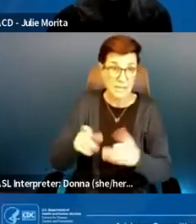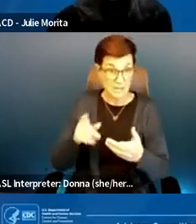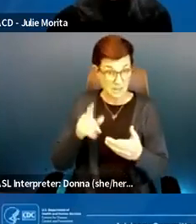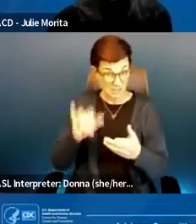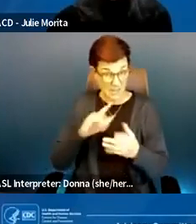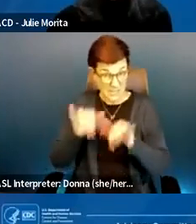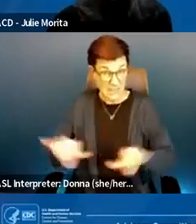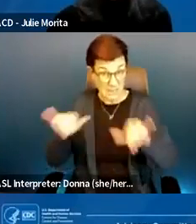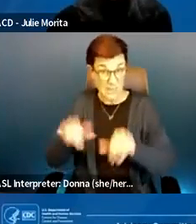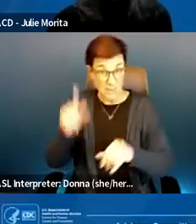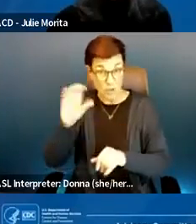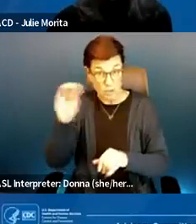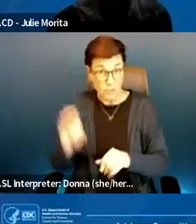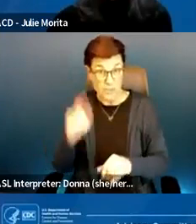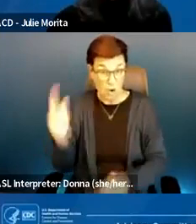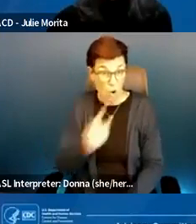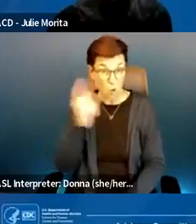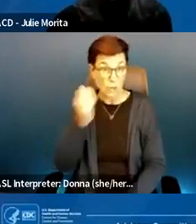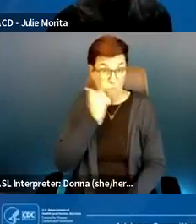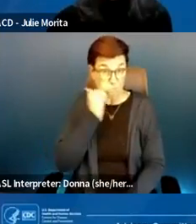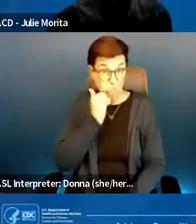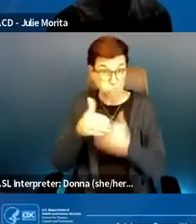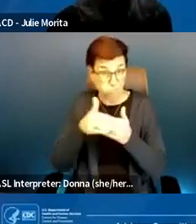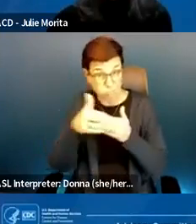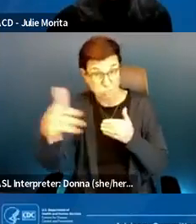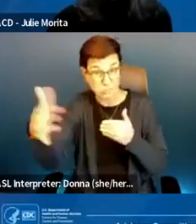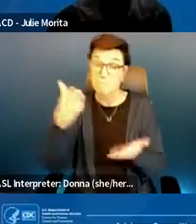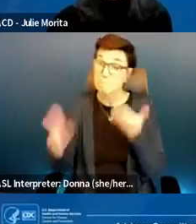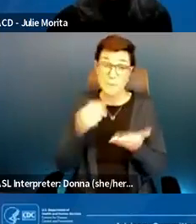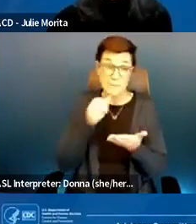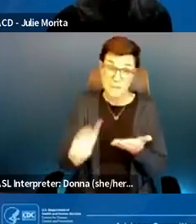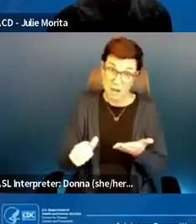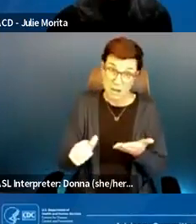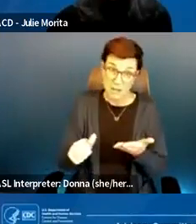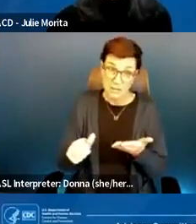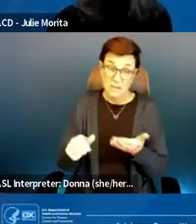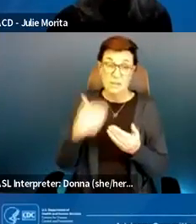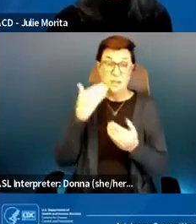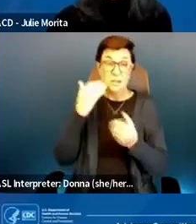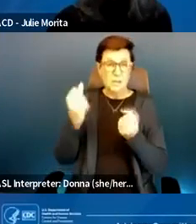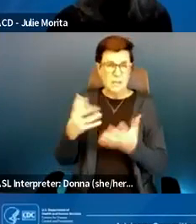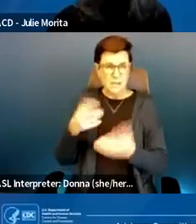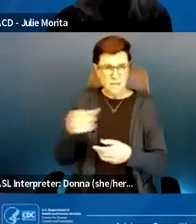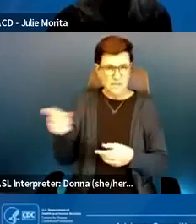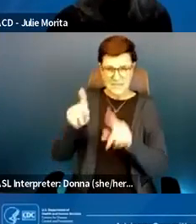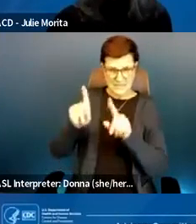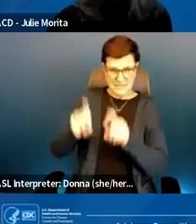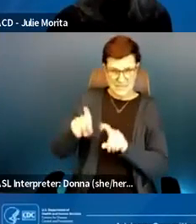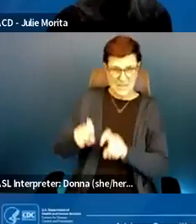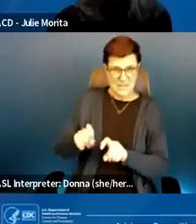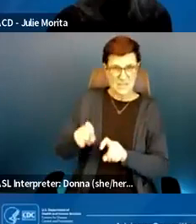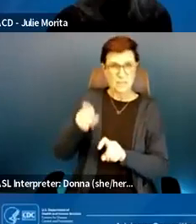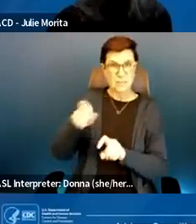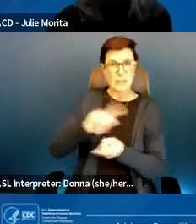And like you said, a lot of these ideally translate, a lot of these tests translate from research into the clinical lab.